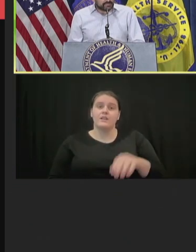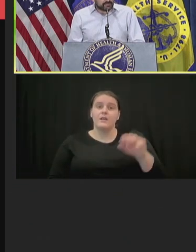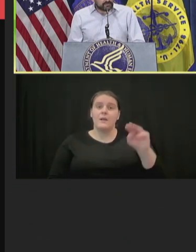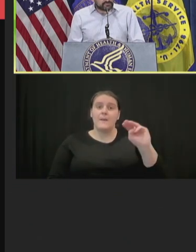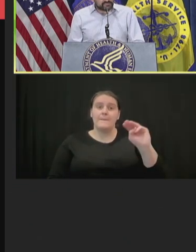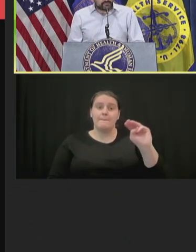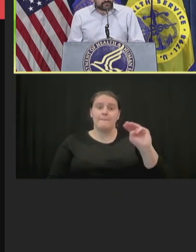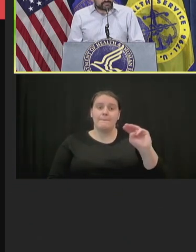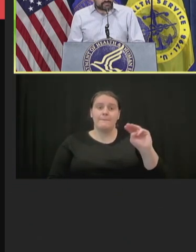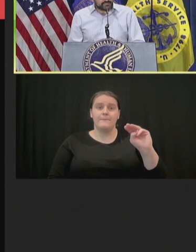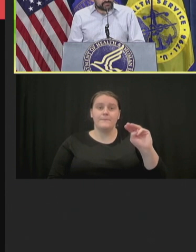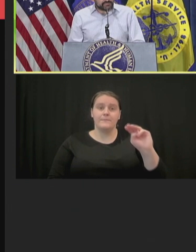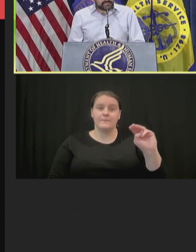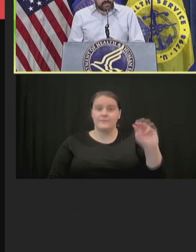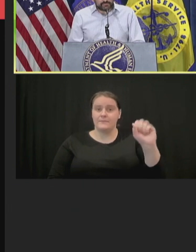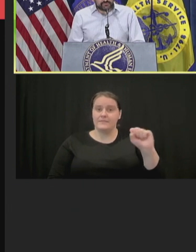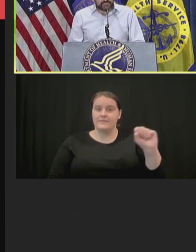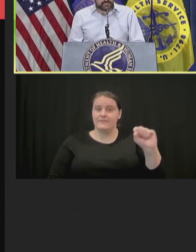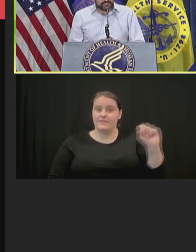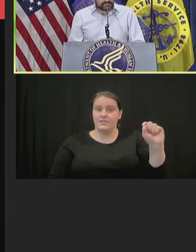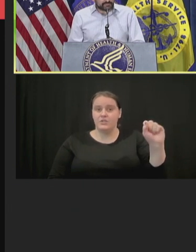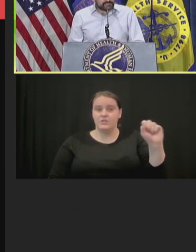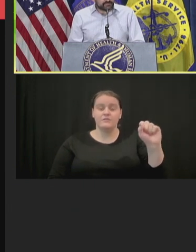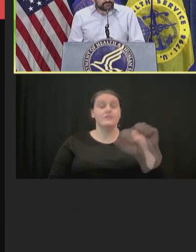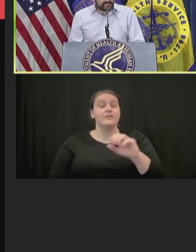I'll just call your attention to the top two candidates listed in phase